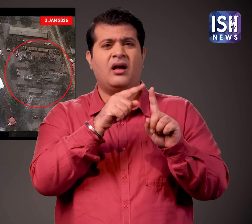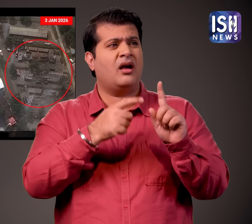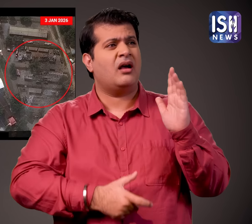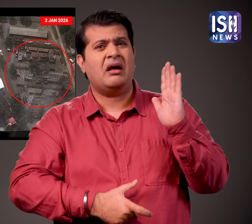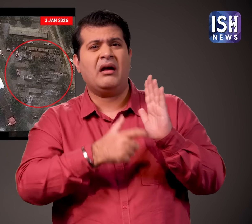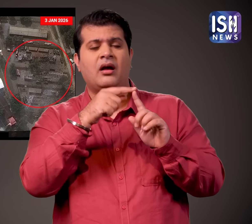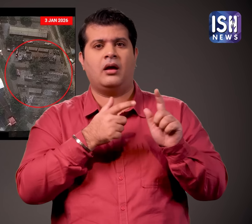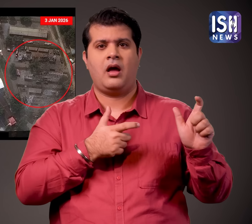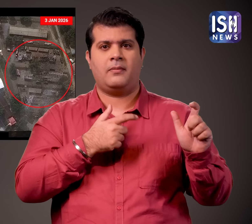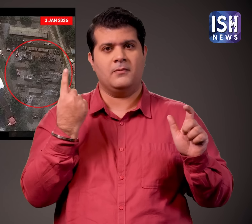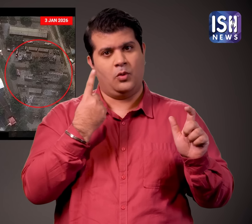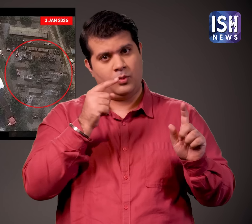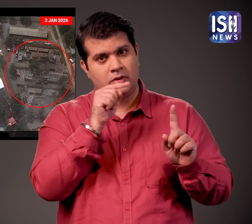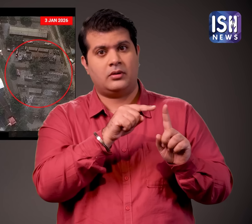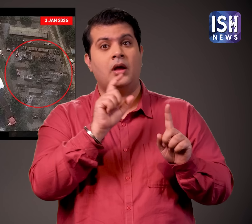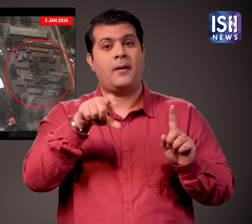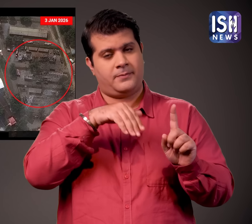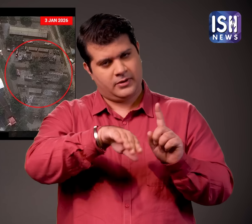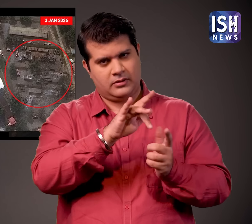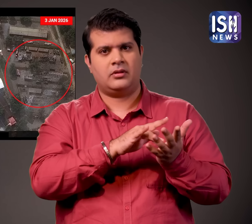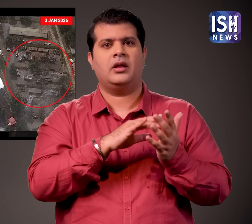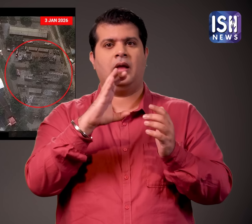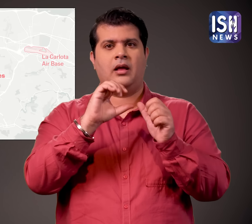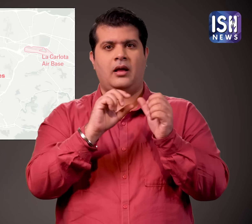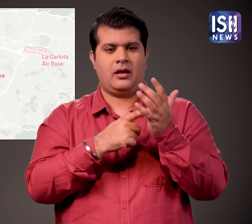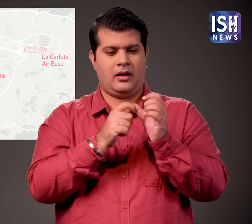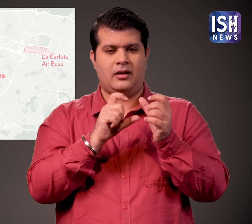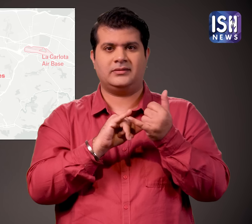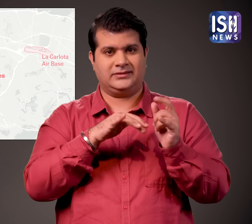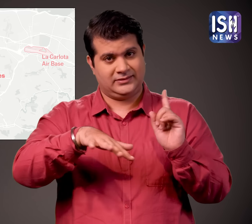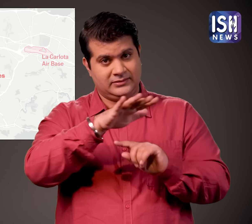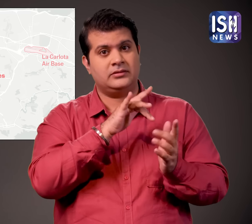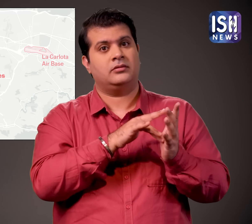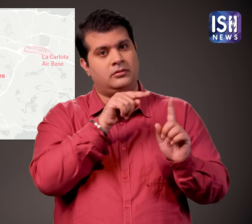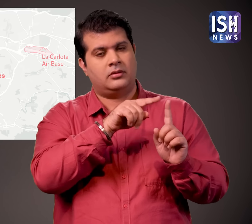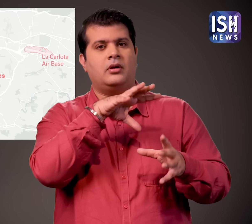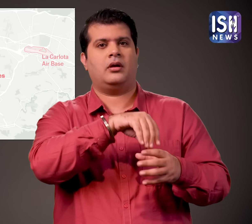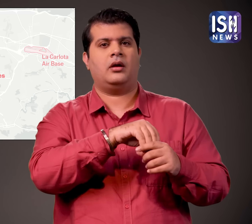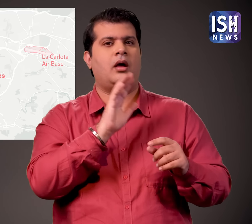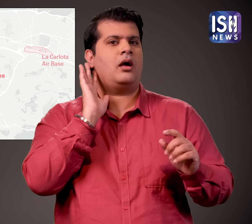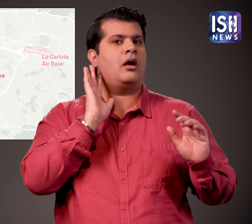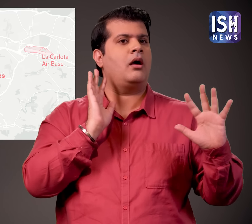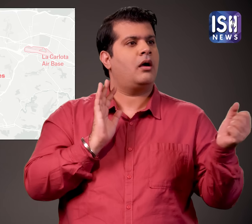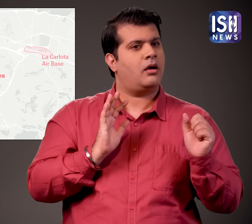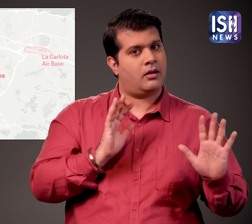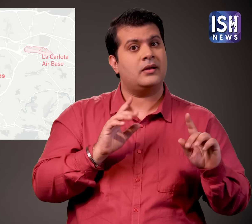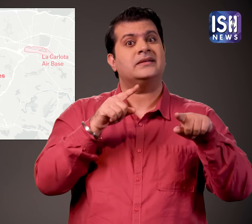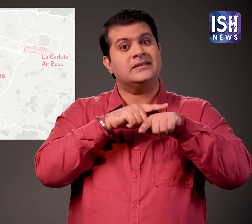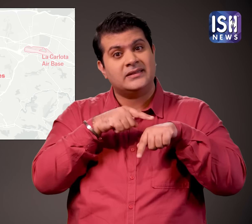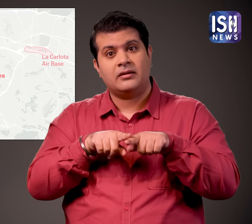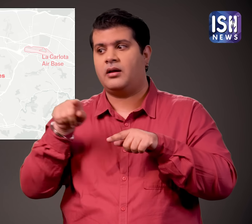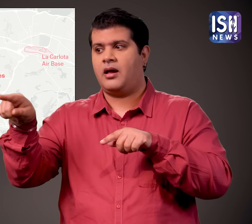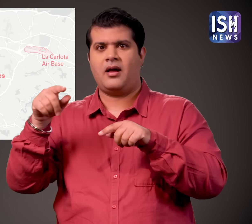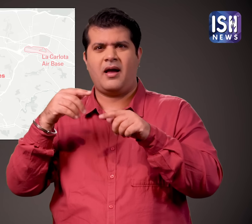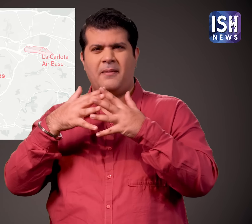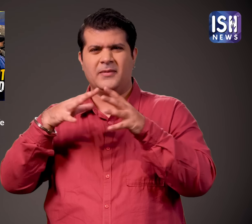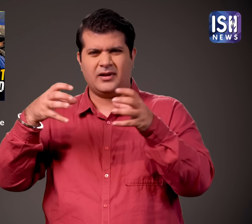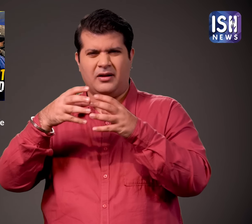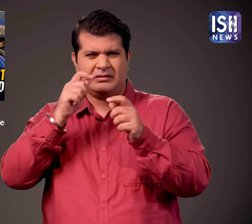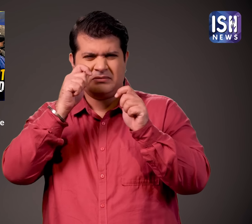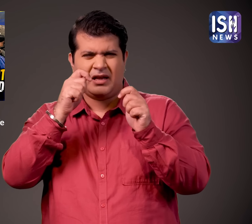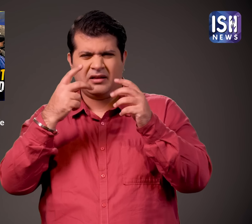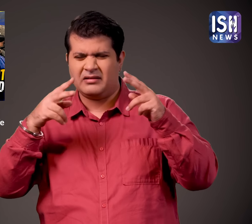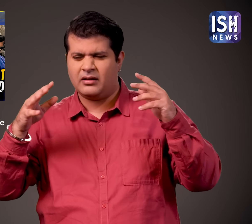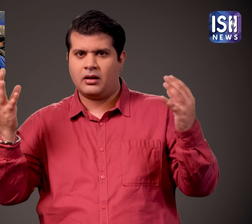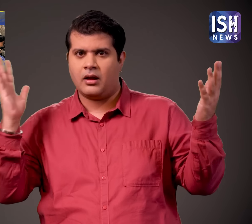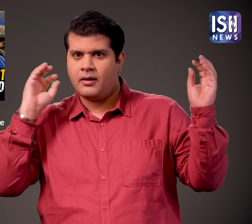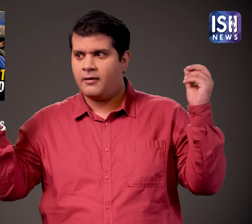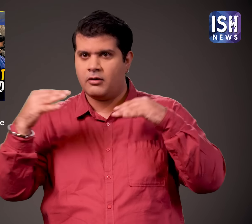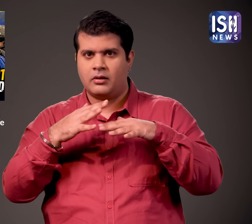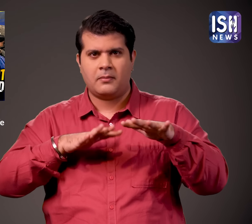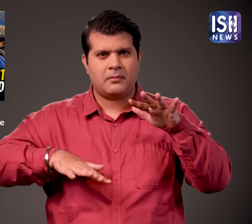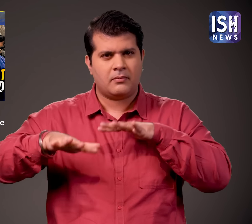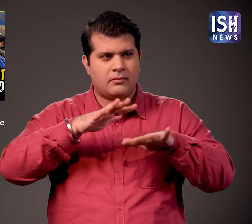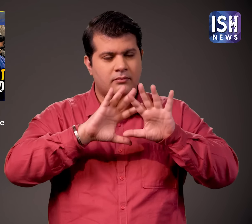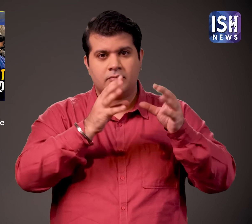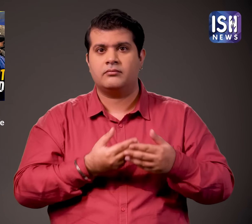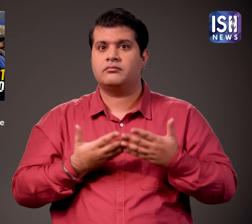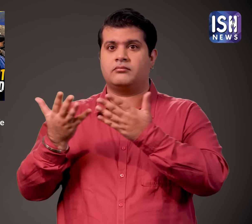a huge military complex, in Caracas. All the information was gathered by the U.S. Intelligence agencies.